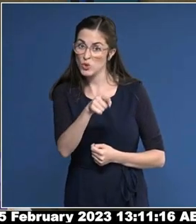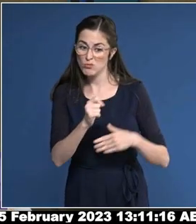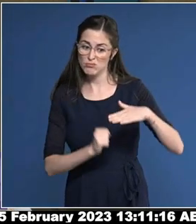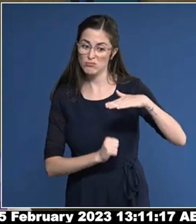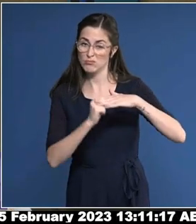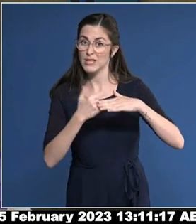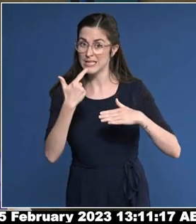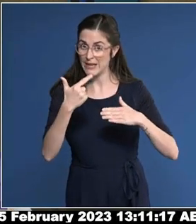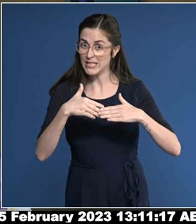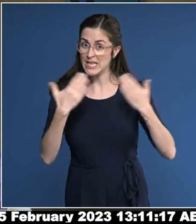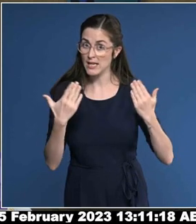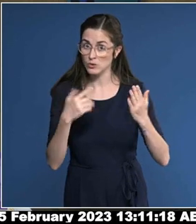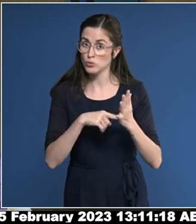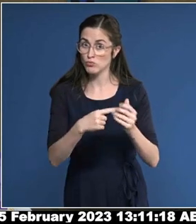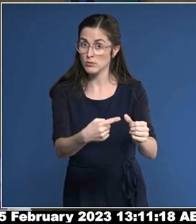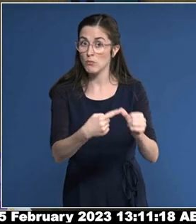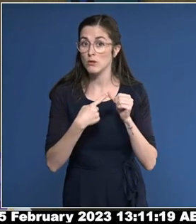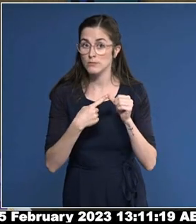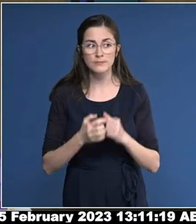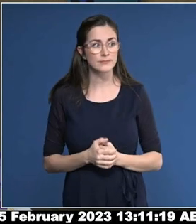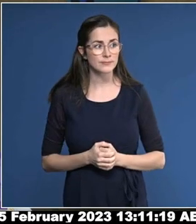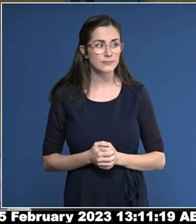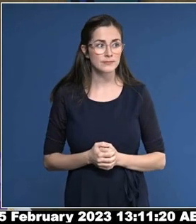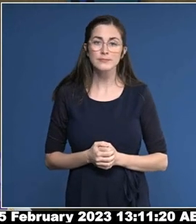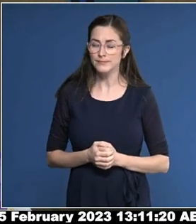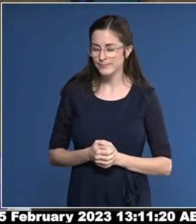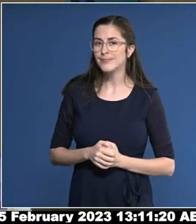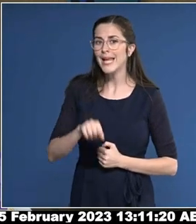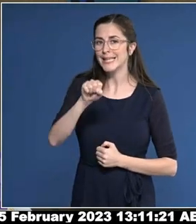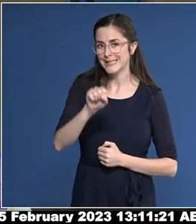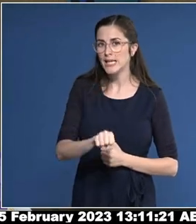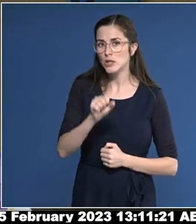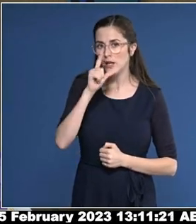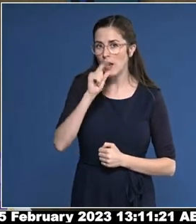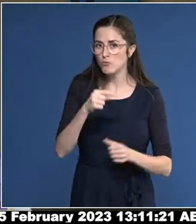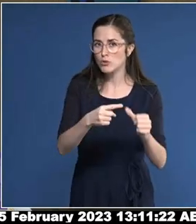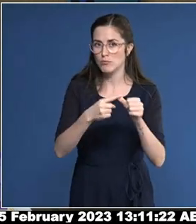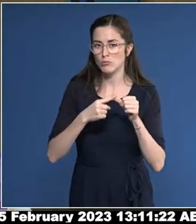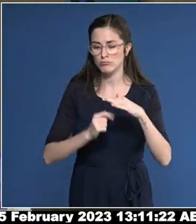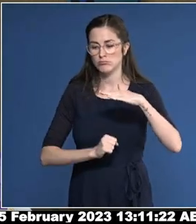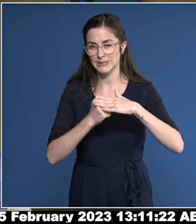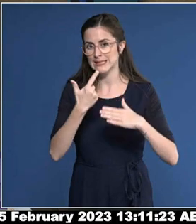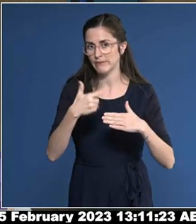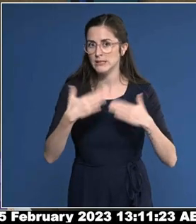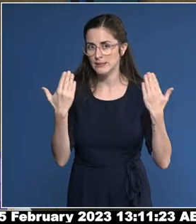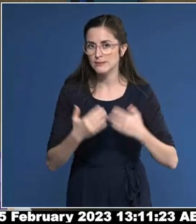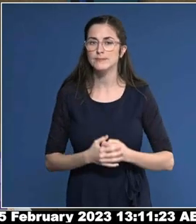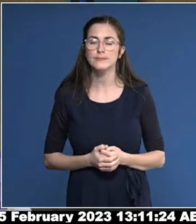that would be helpful. That can be done, Commissioner. Thank you very much. Ms Eastman, if we adjourn now, when should we resume?